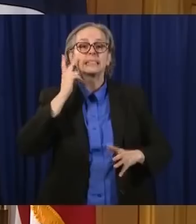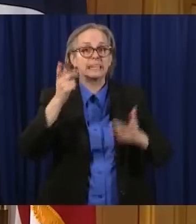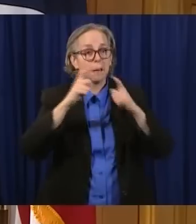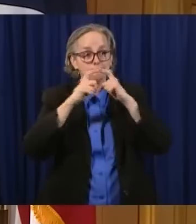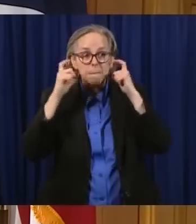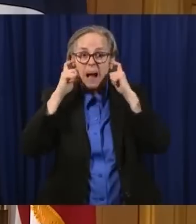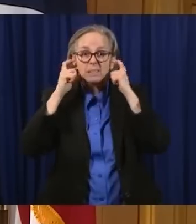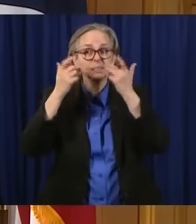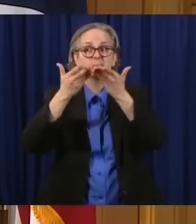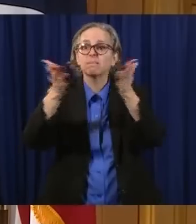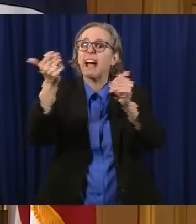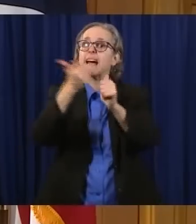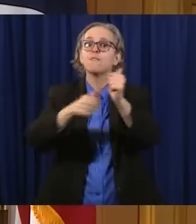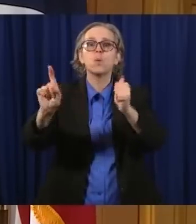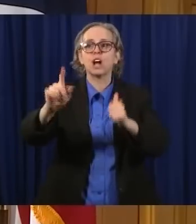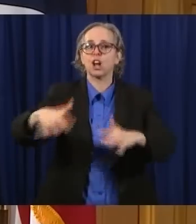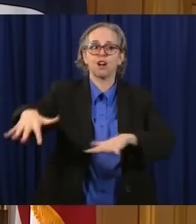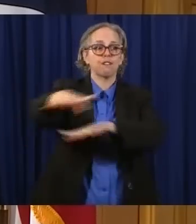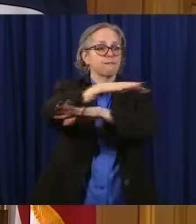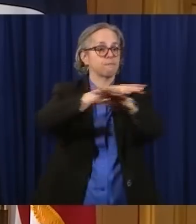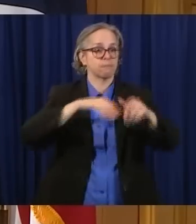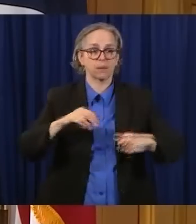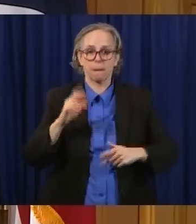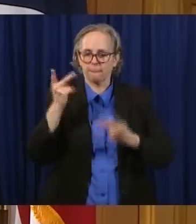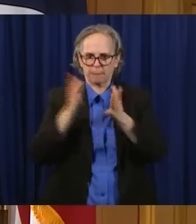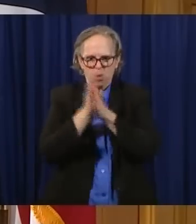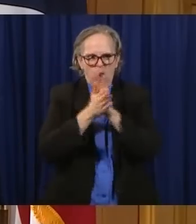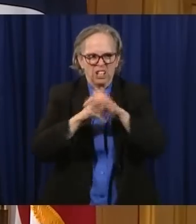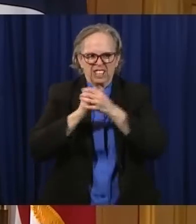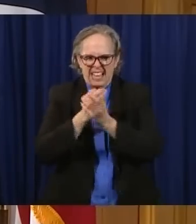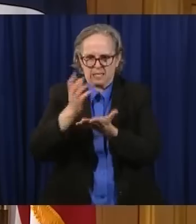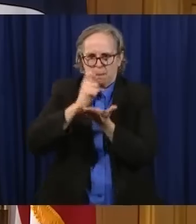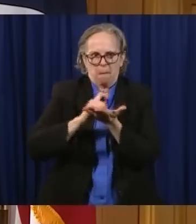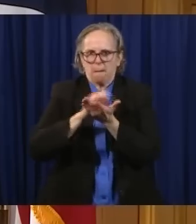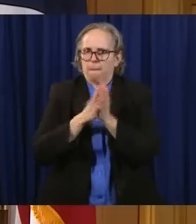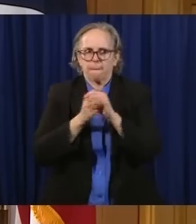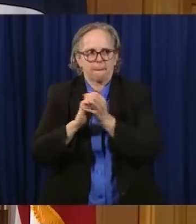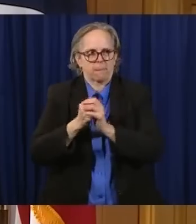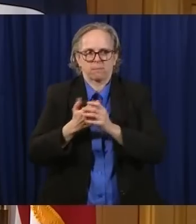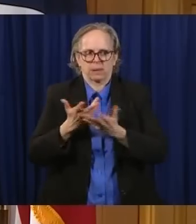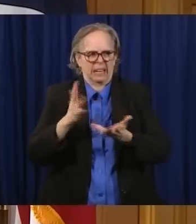WE ENTER A TIME WHERE THIS IS A NEW REALITY. YOU'RE GOING TO BE SEEING MASKS